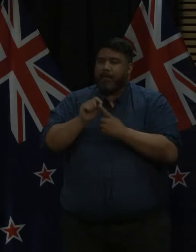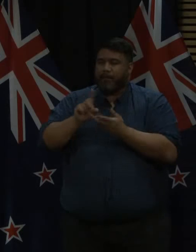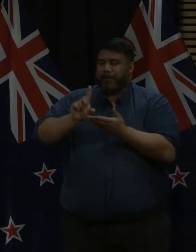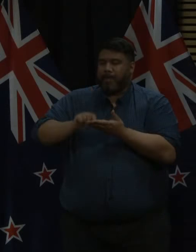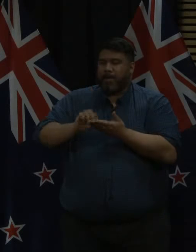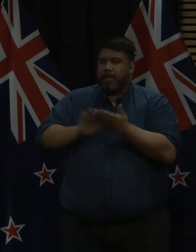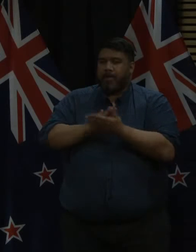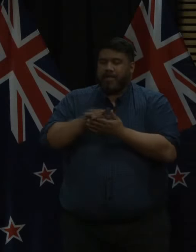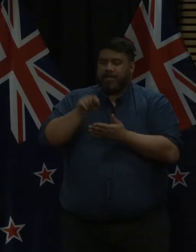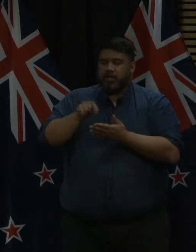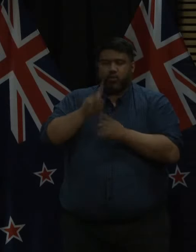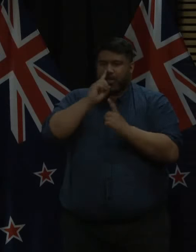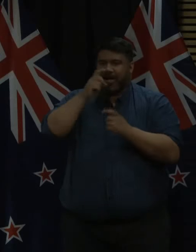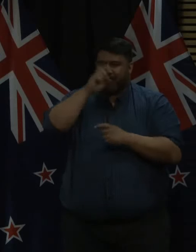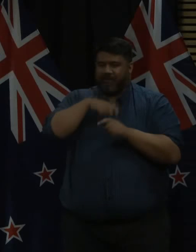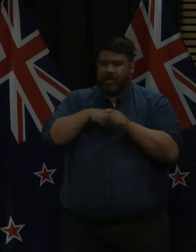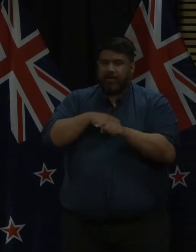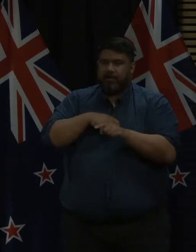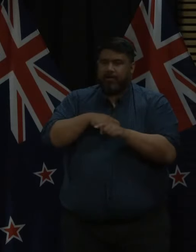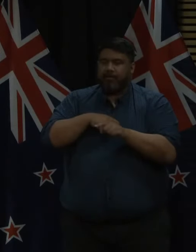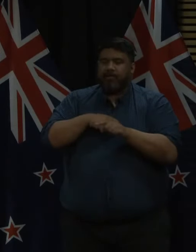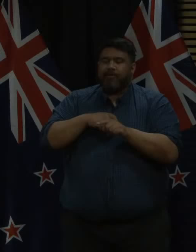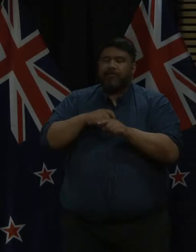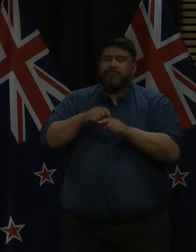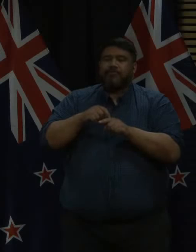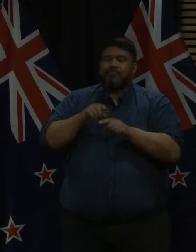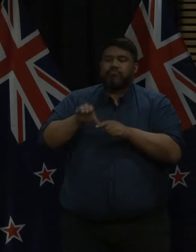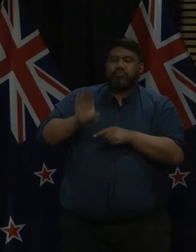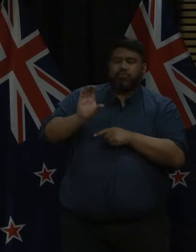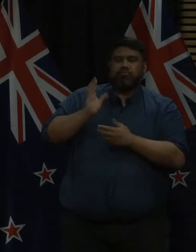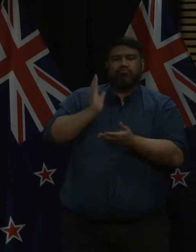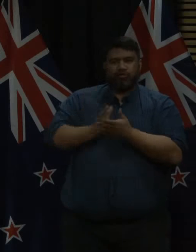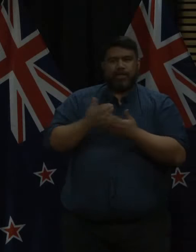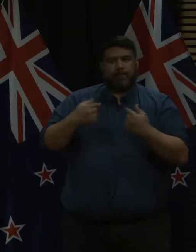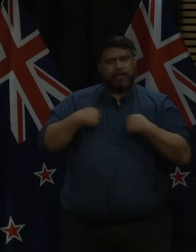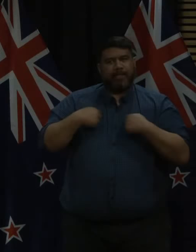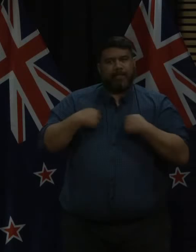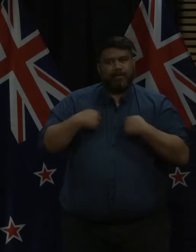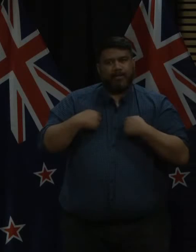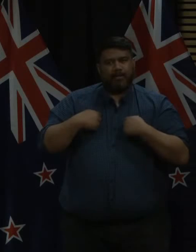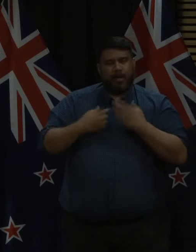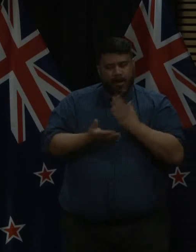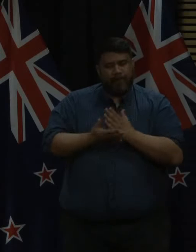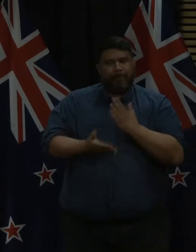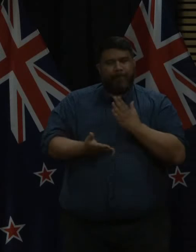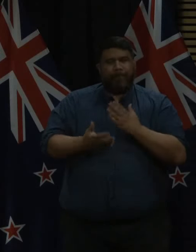are using an app that will